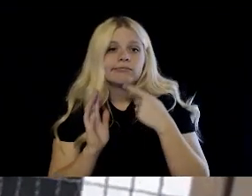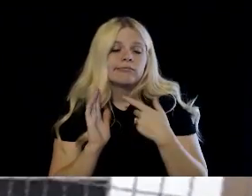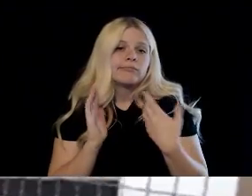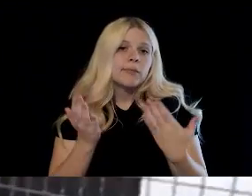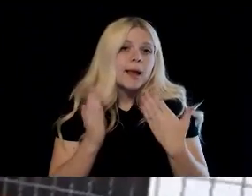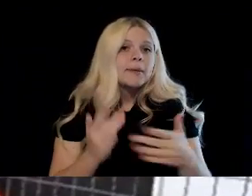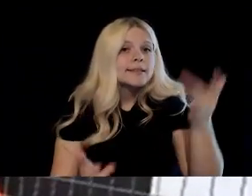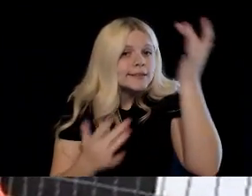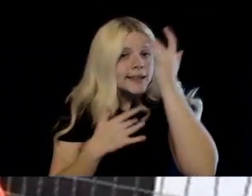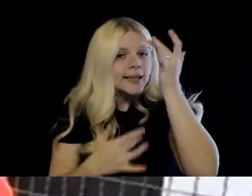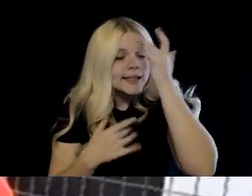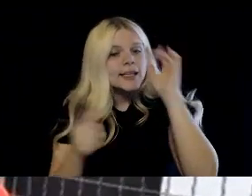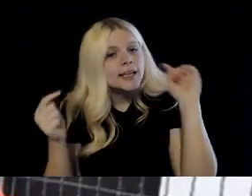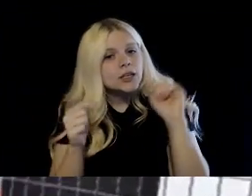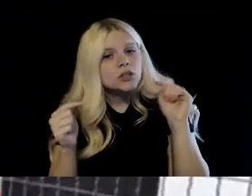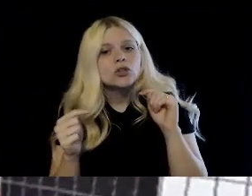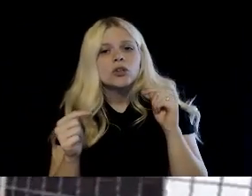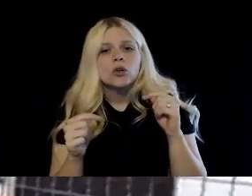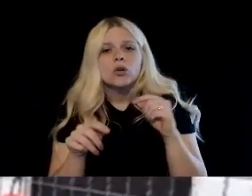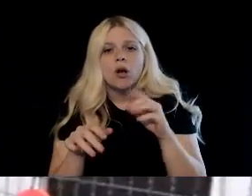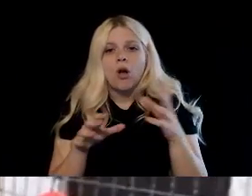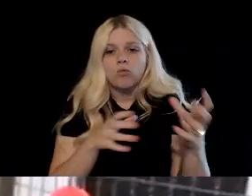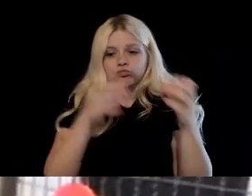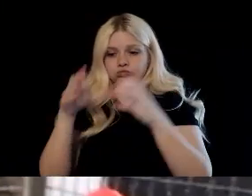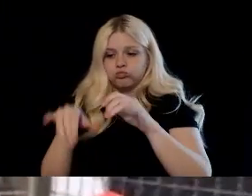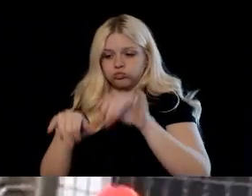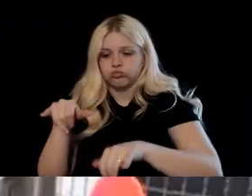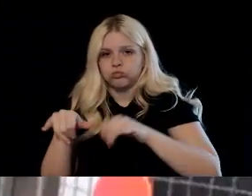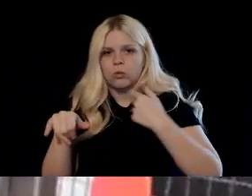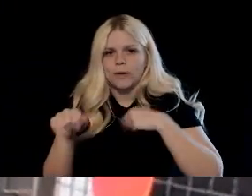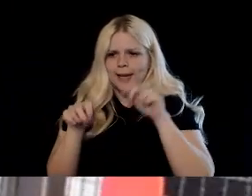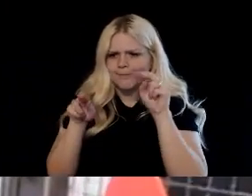injured, we can put them in here, and it's much easier to monitor them and let's them rest, away from everyone else.